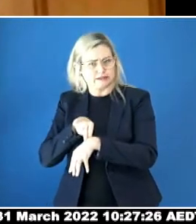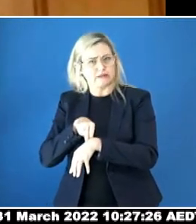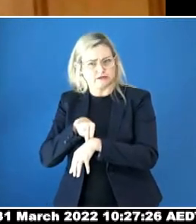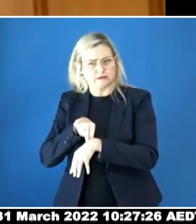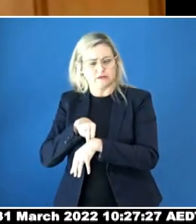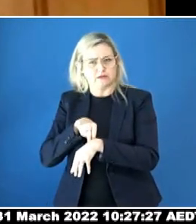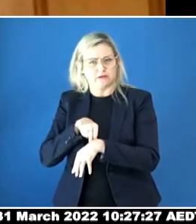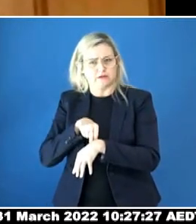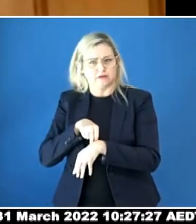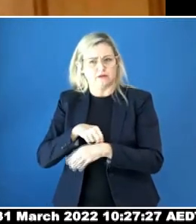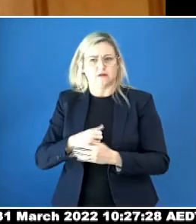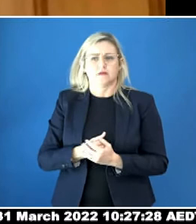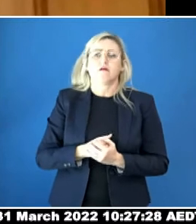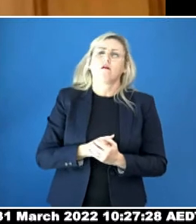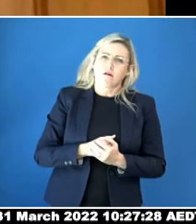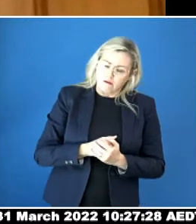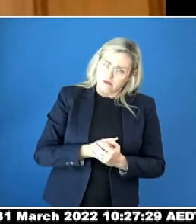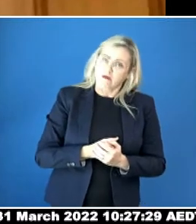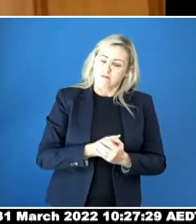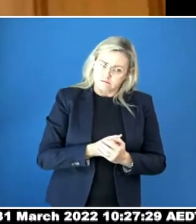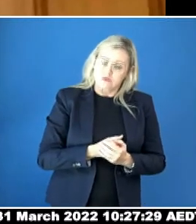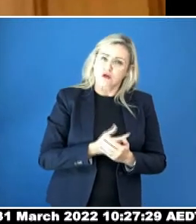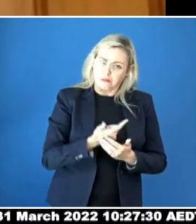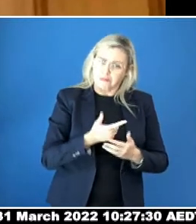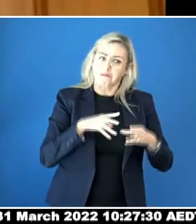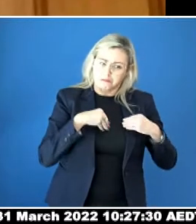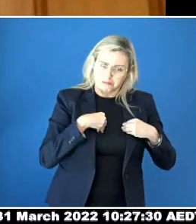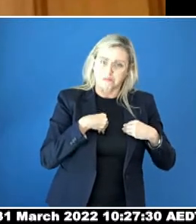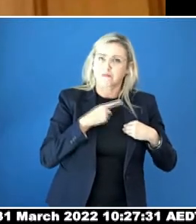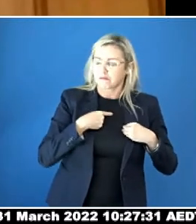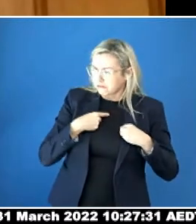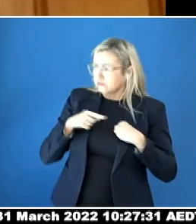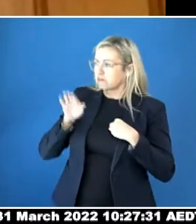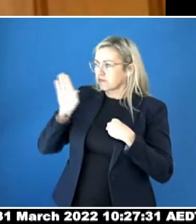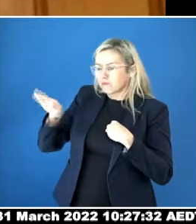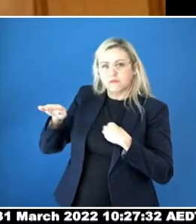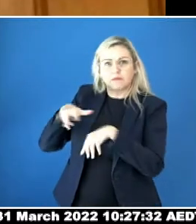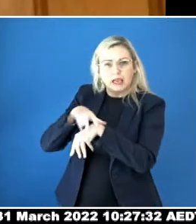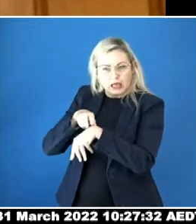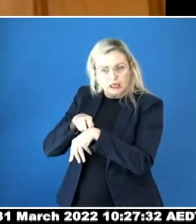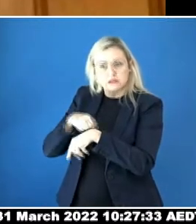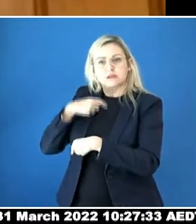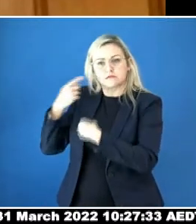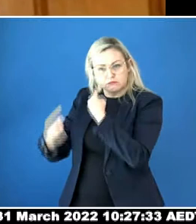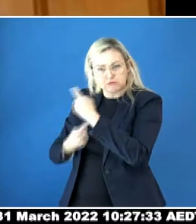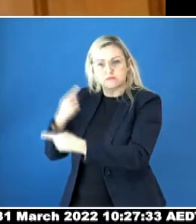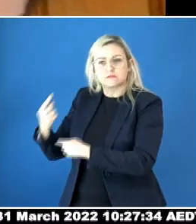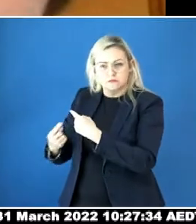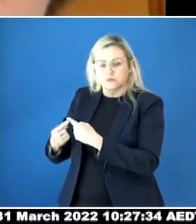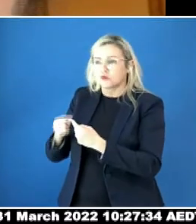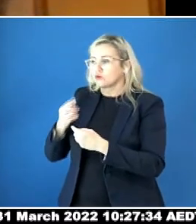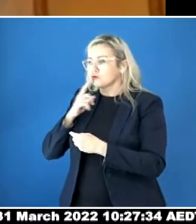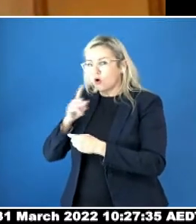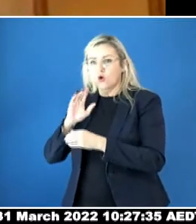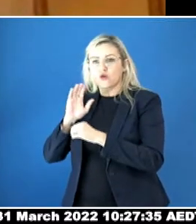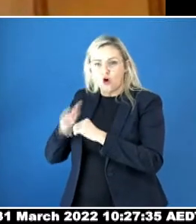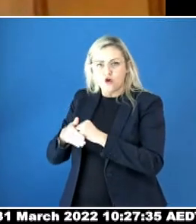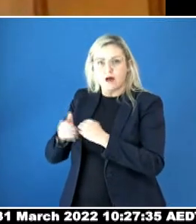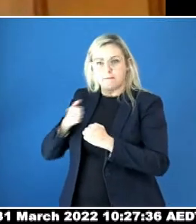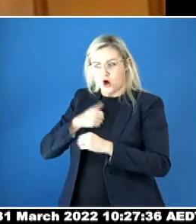to the police, right, so - but I had talk to the police and tell them where I was living,